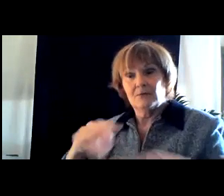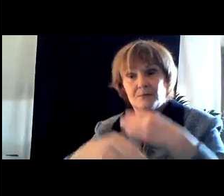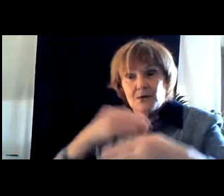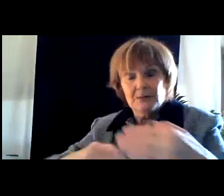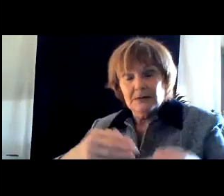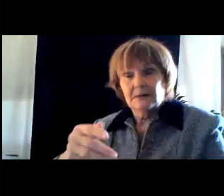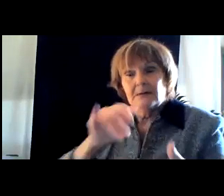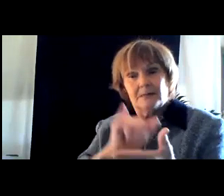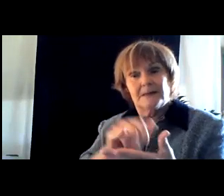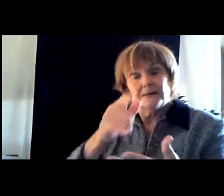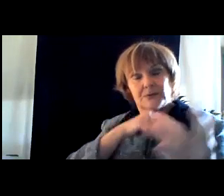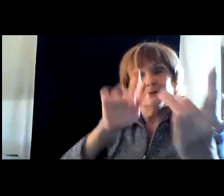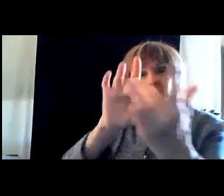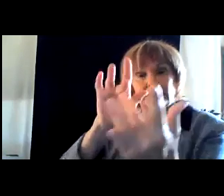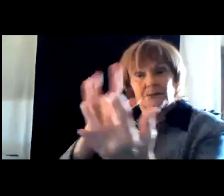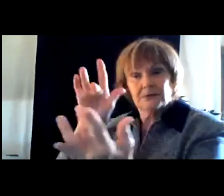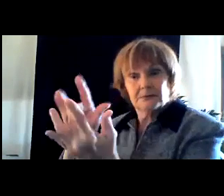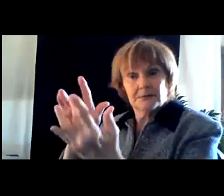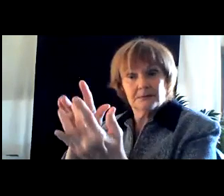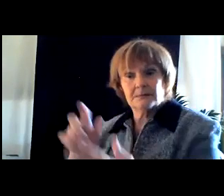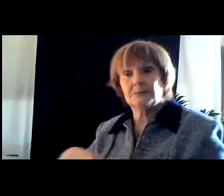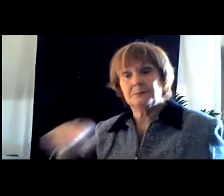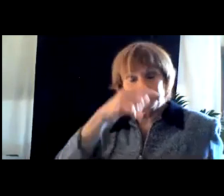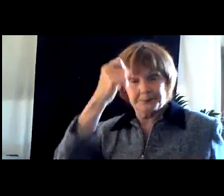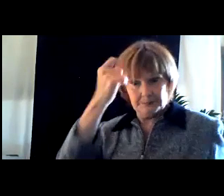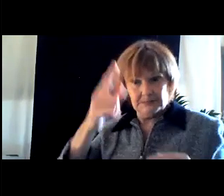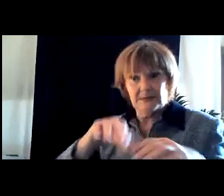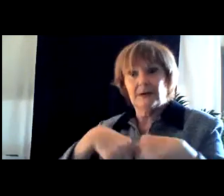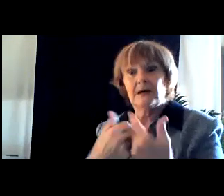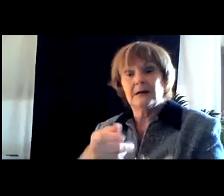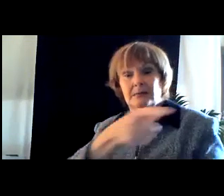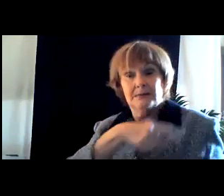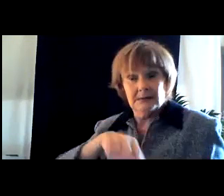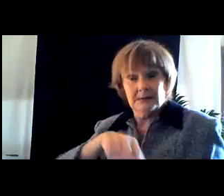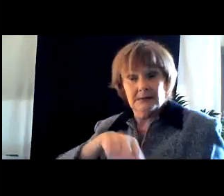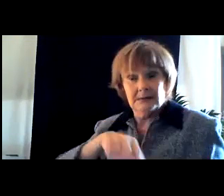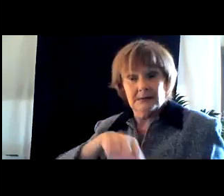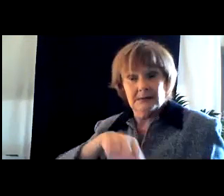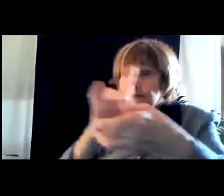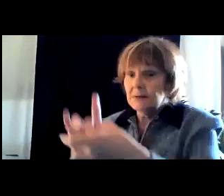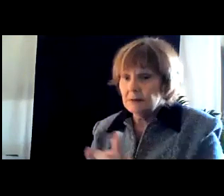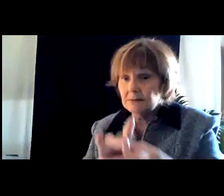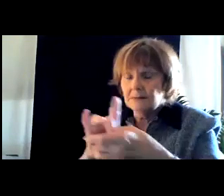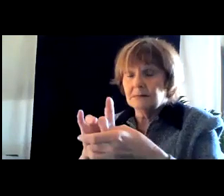again, so that we understand how all of these things are connected and how all of the different systems impact one another,